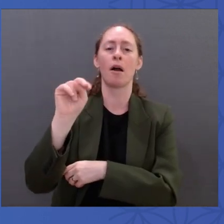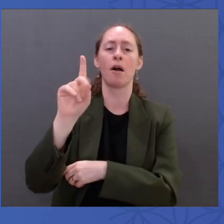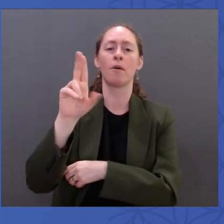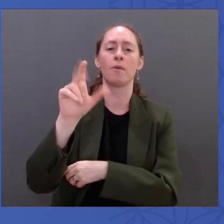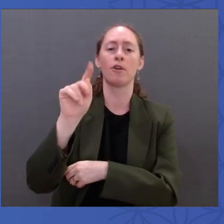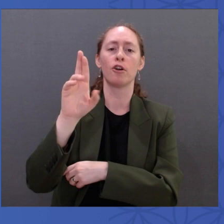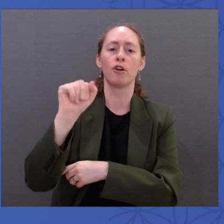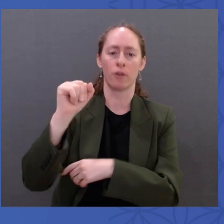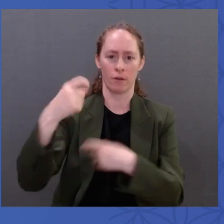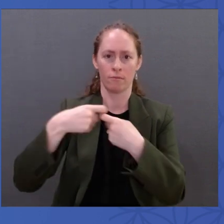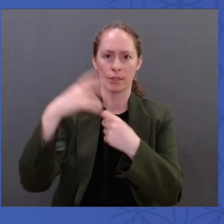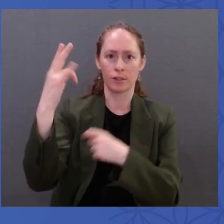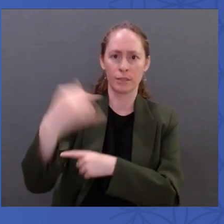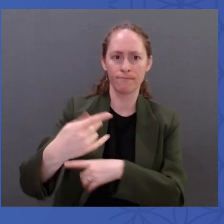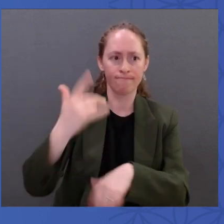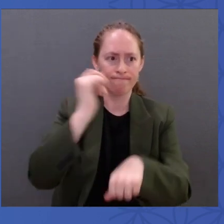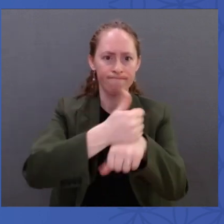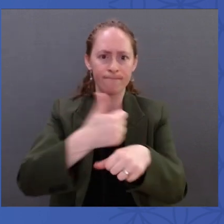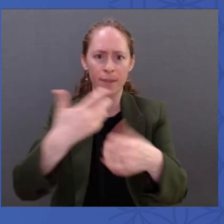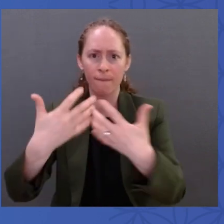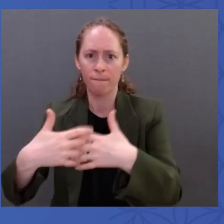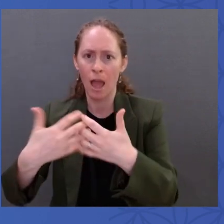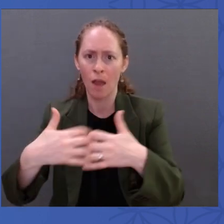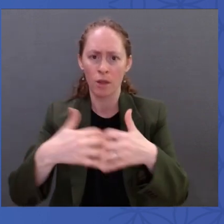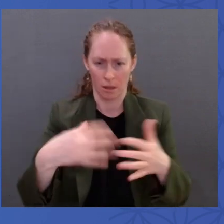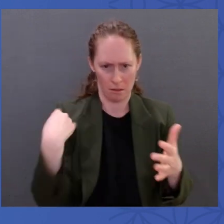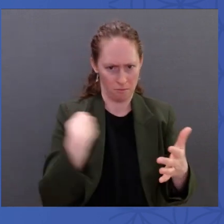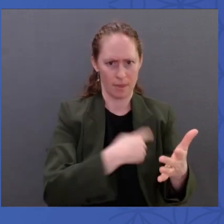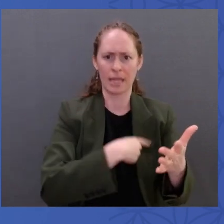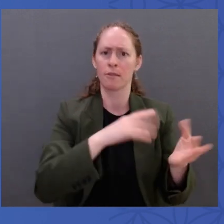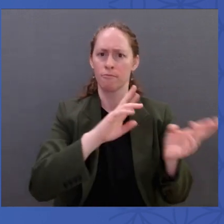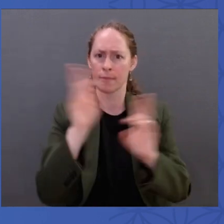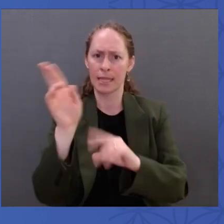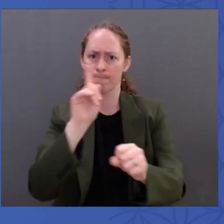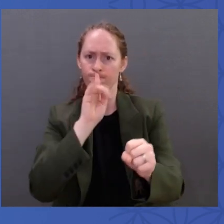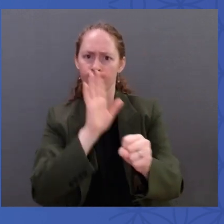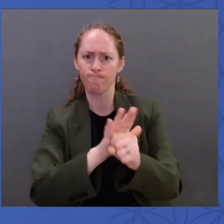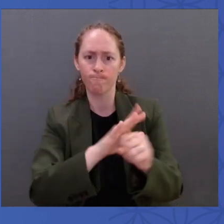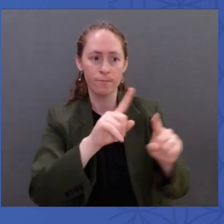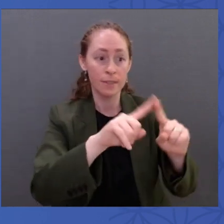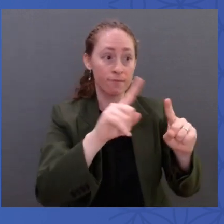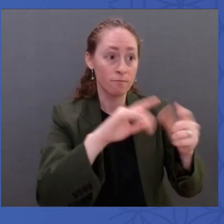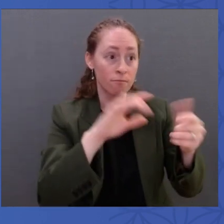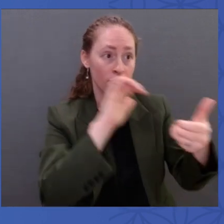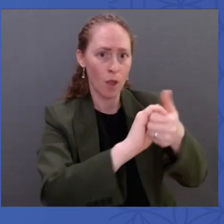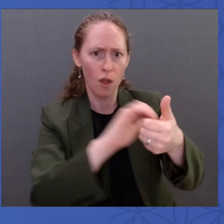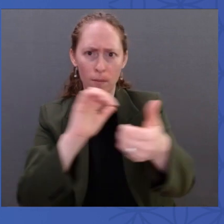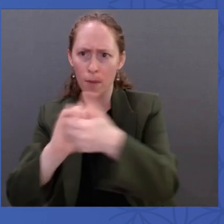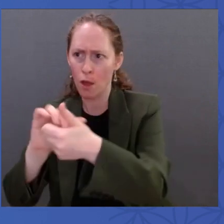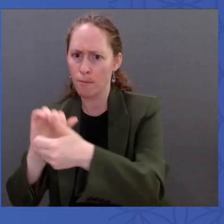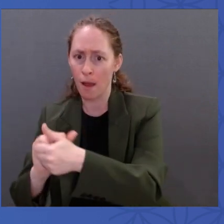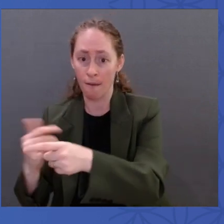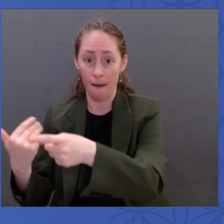to build the supply chains that deliver mutual benefits. Second, the entire world is undergoing disruptive changes